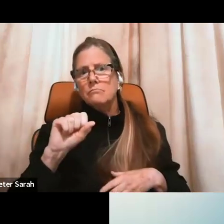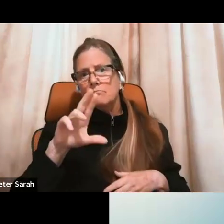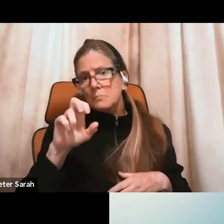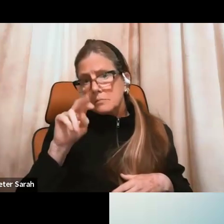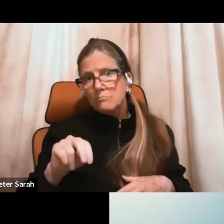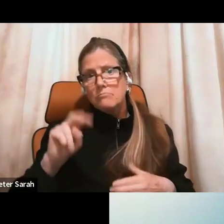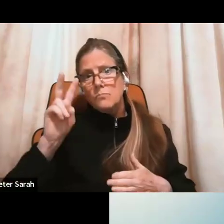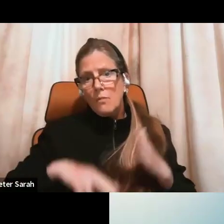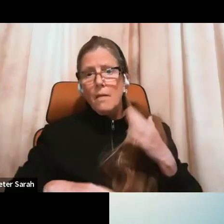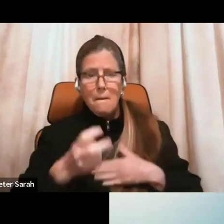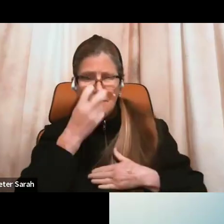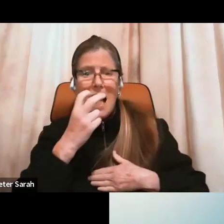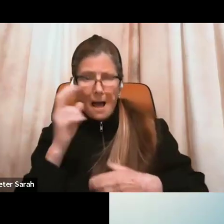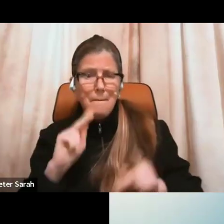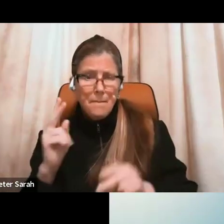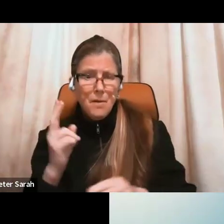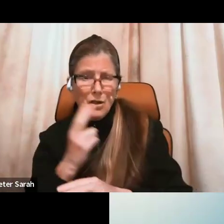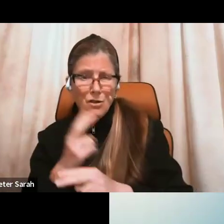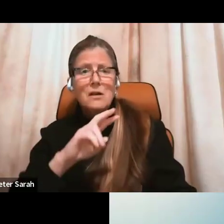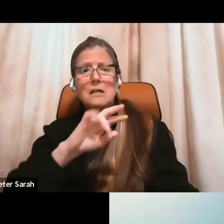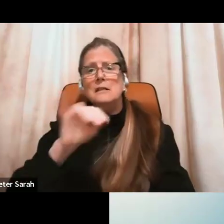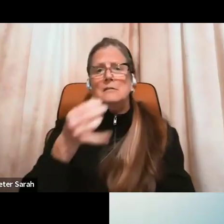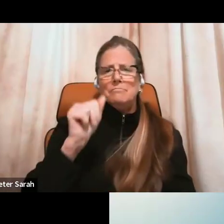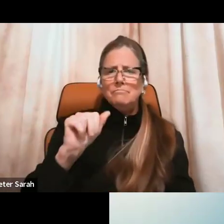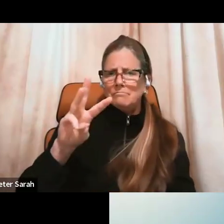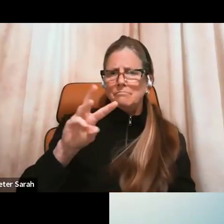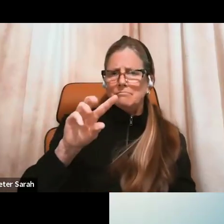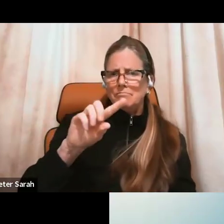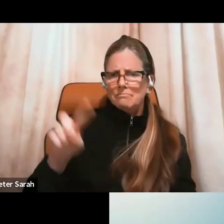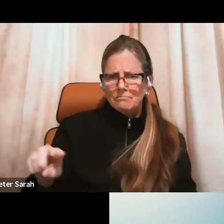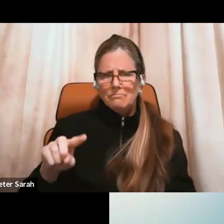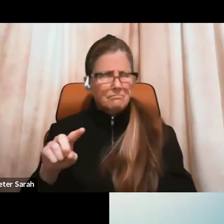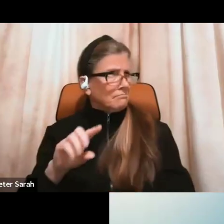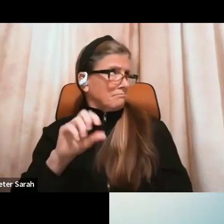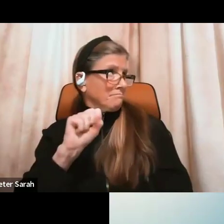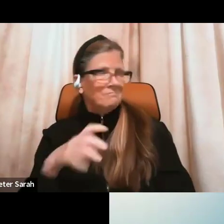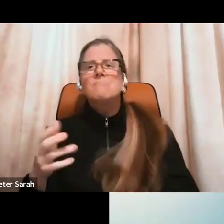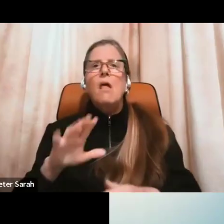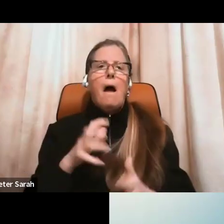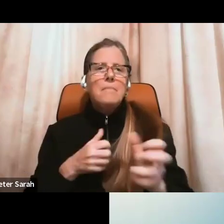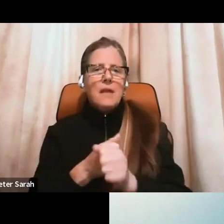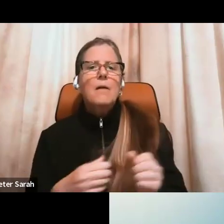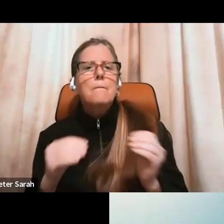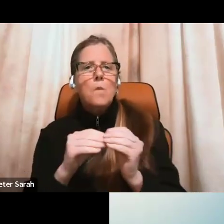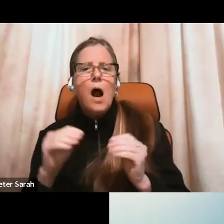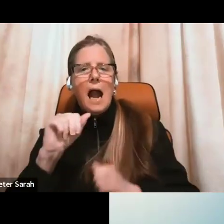blind users use, JAWS is being updated to include more AI support, mostly around,